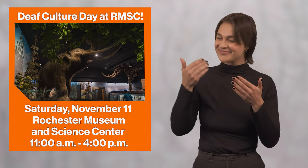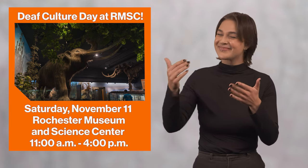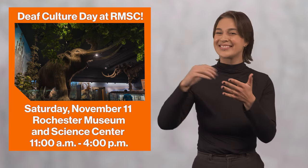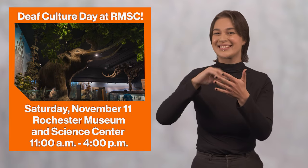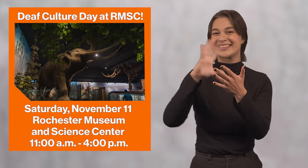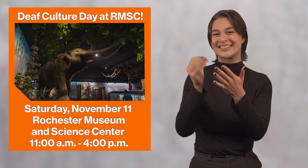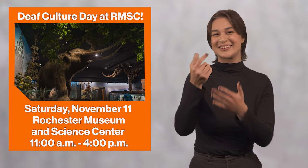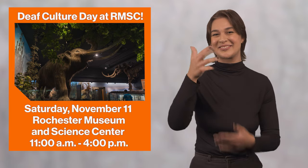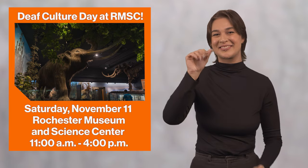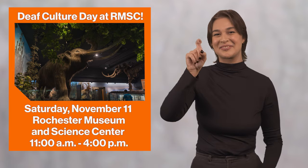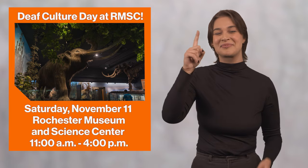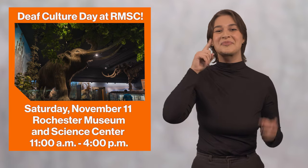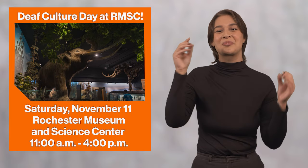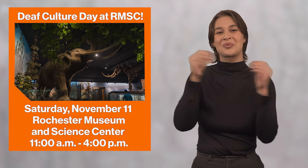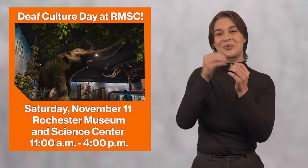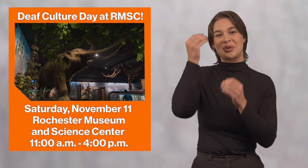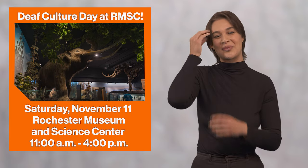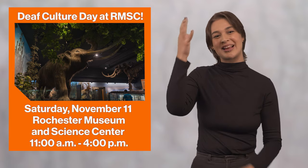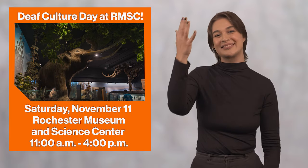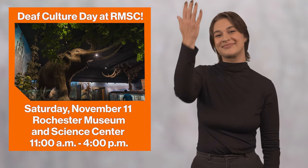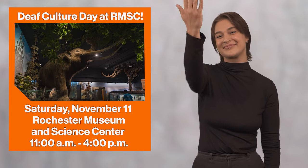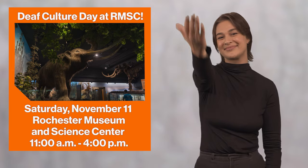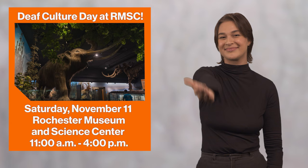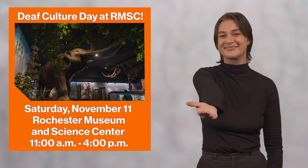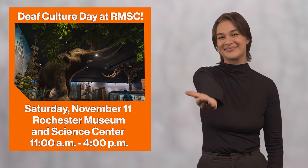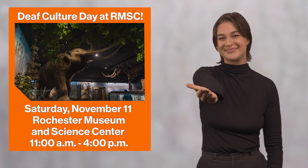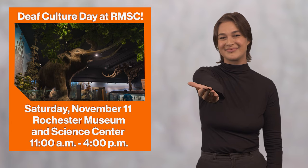Sound exciting to you? Scan the QR code for more information.